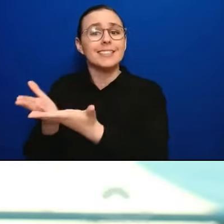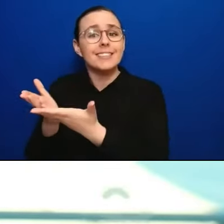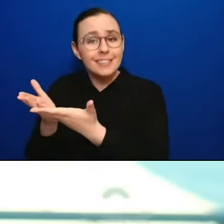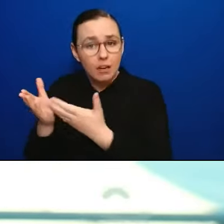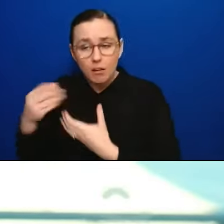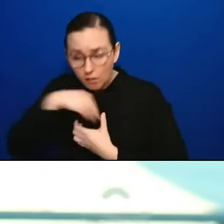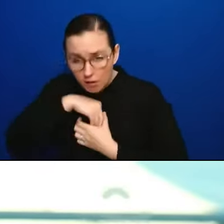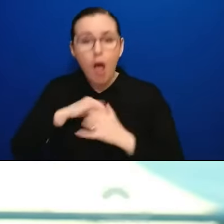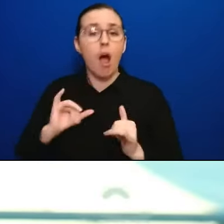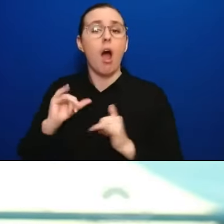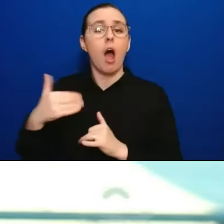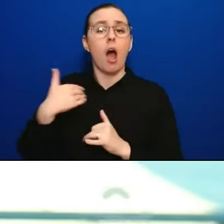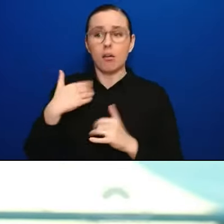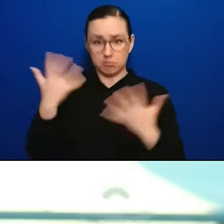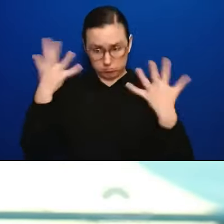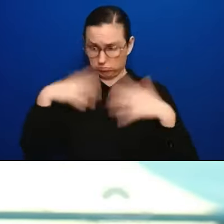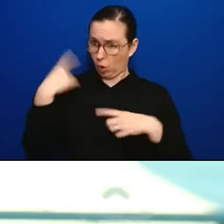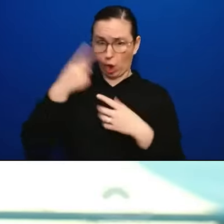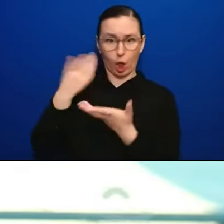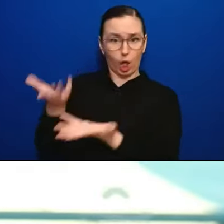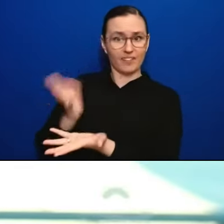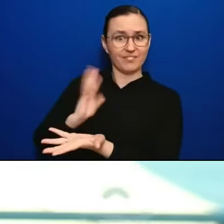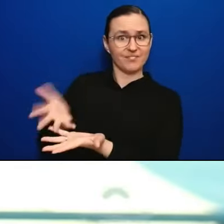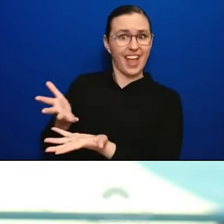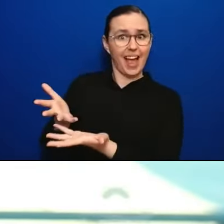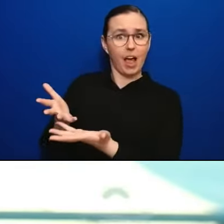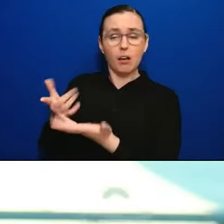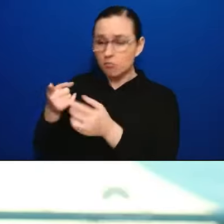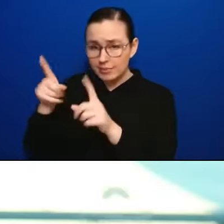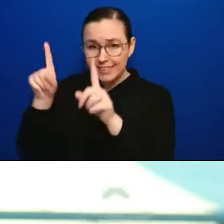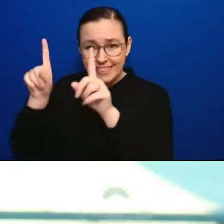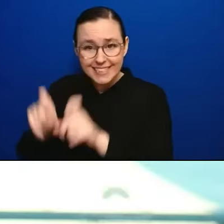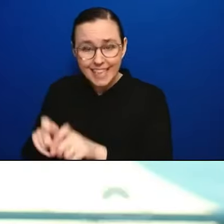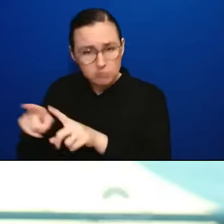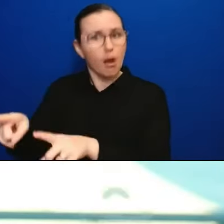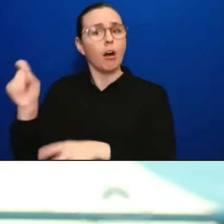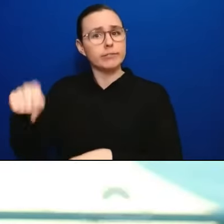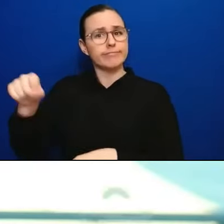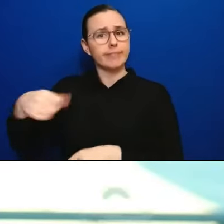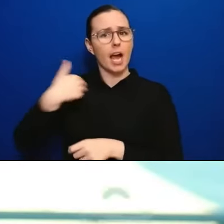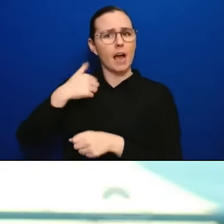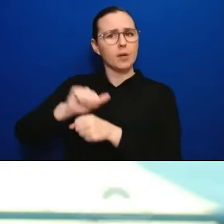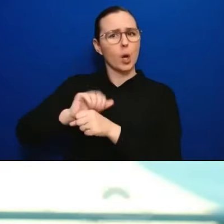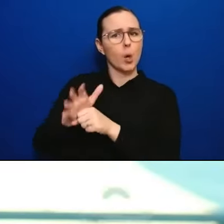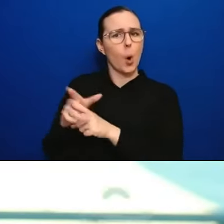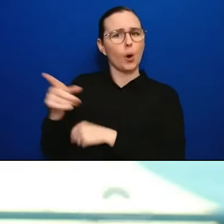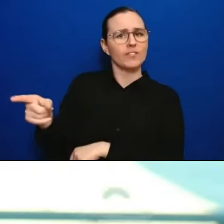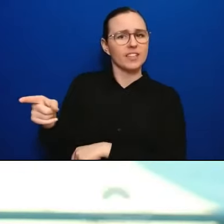admissions. And some of them are testing positive. They are asymptomatic.